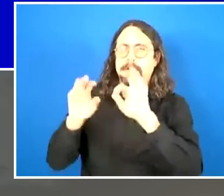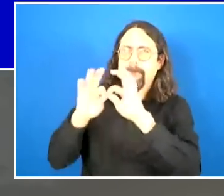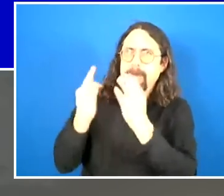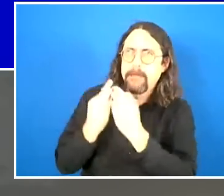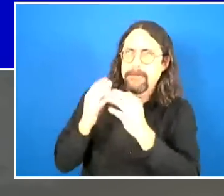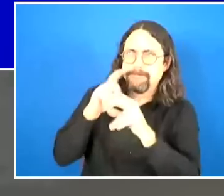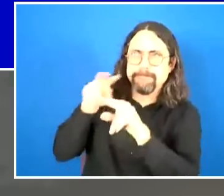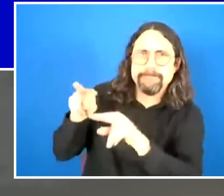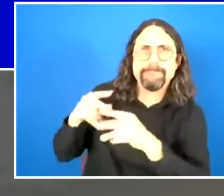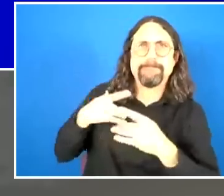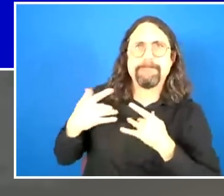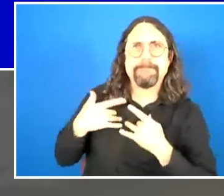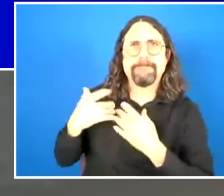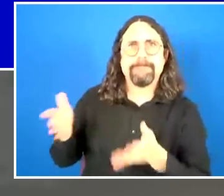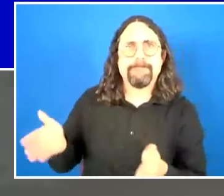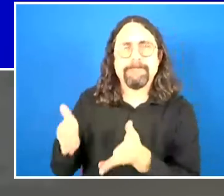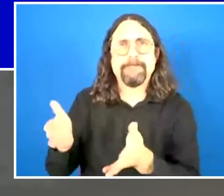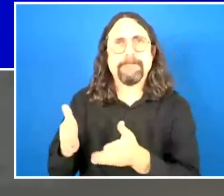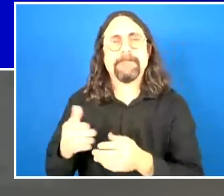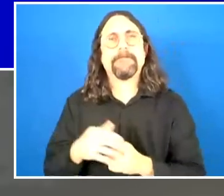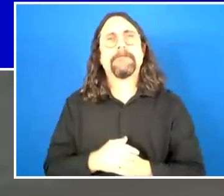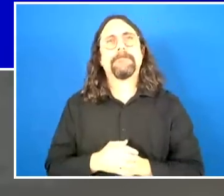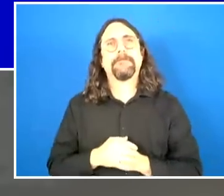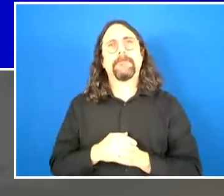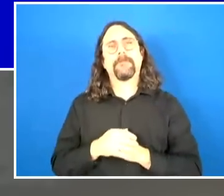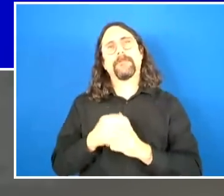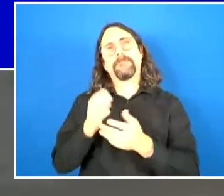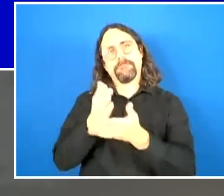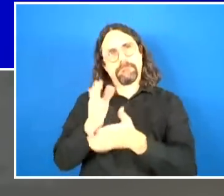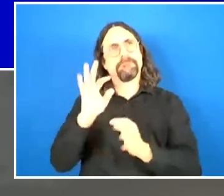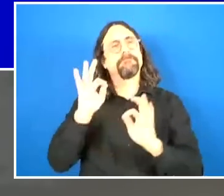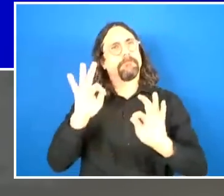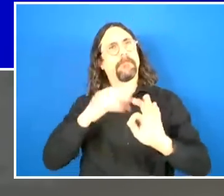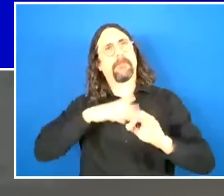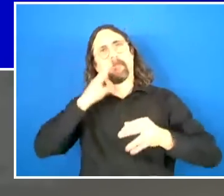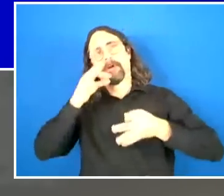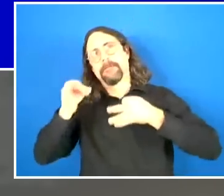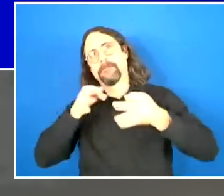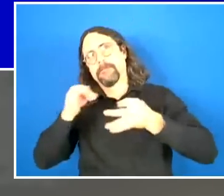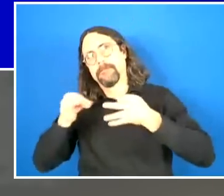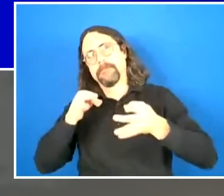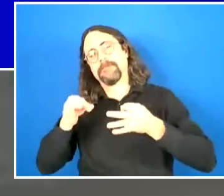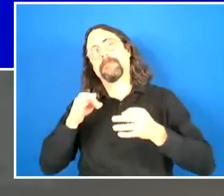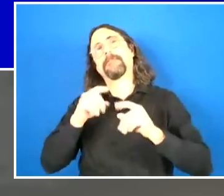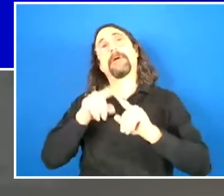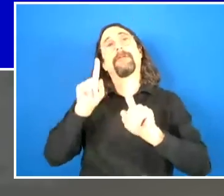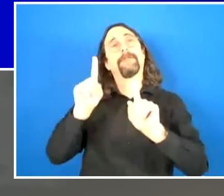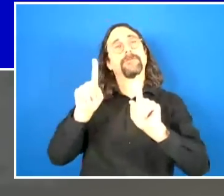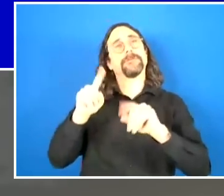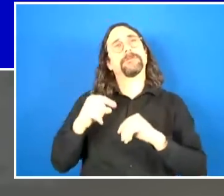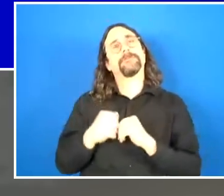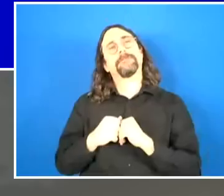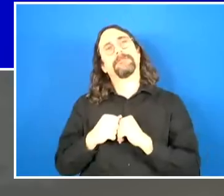BECAUSE THAT'S SO IMPORTANT TO ADDRESS. HERE''S THE BOTTOM LINE. EVERY STUDENT IS GOING TO GET THE HELP THEY NEED.